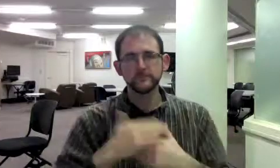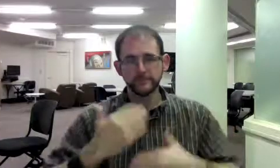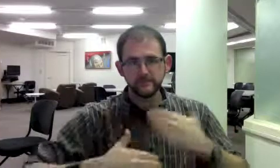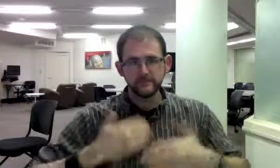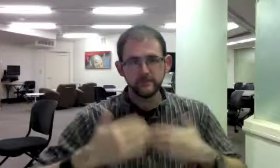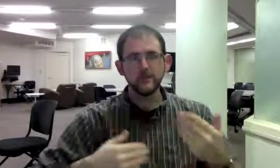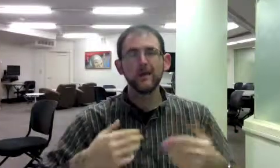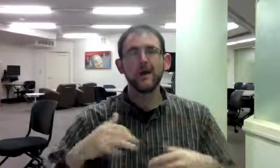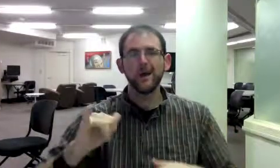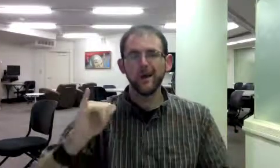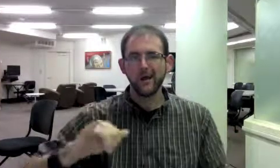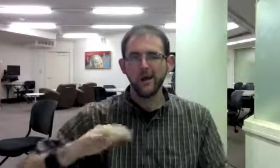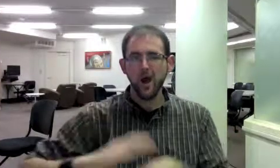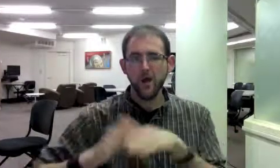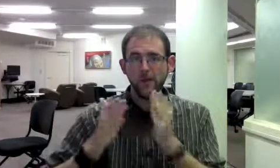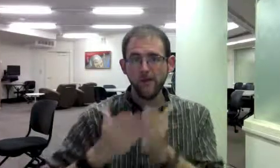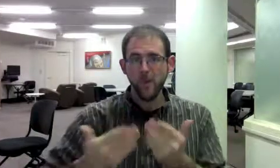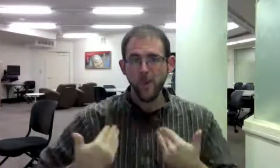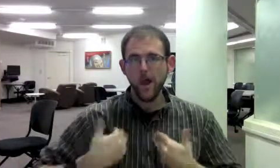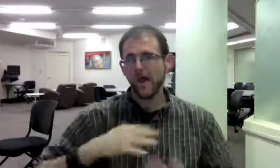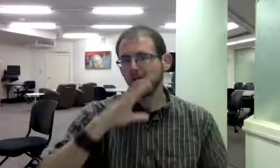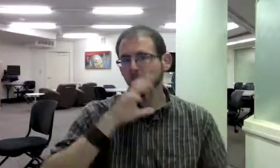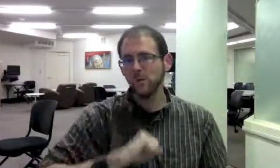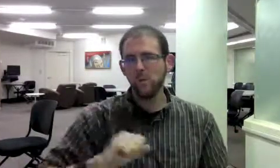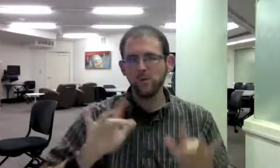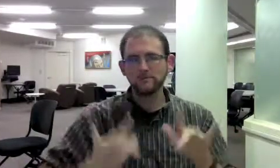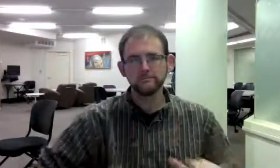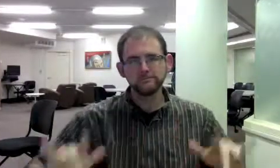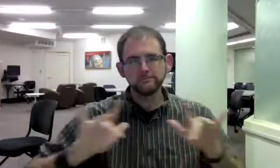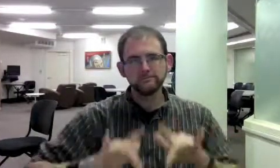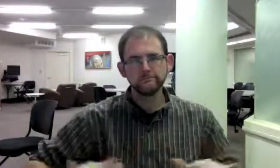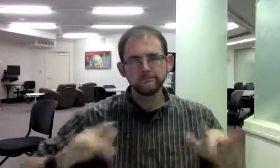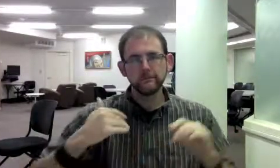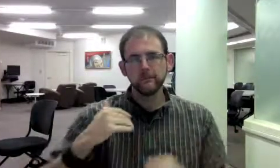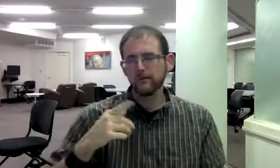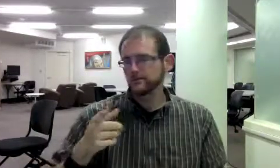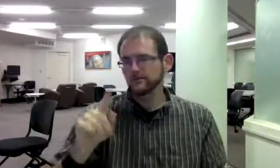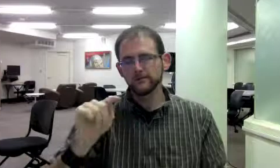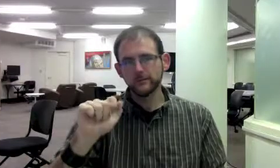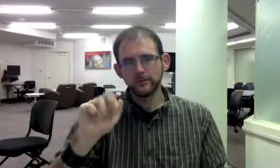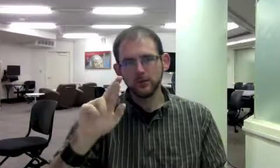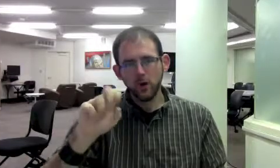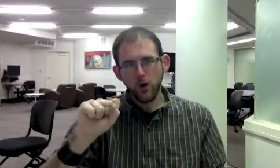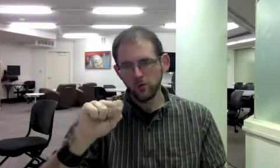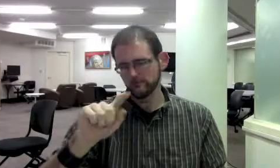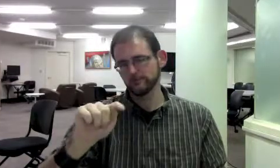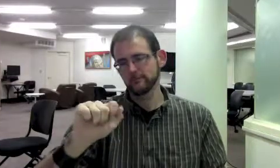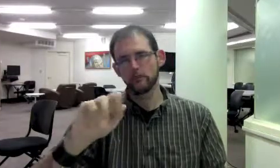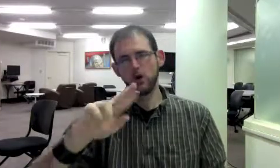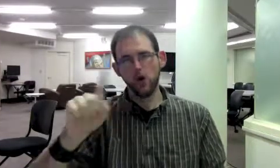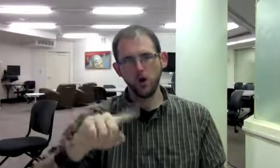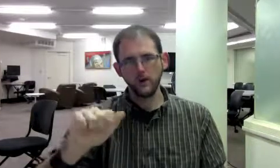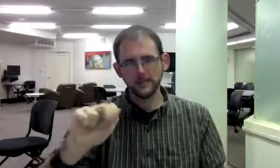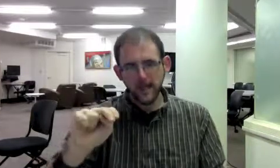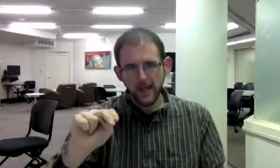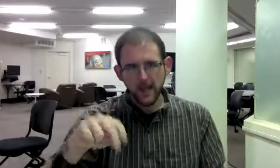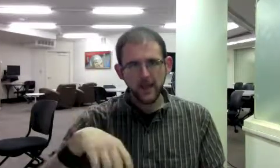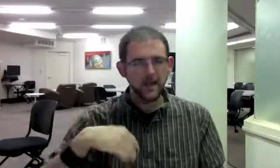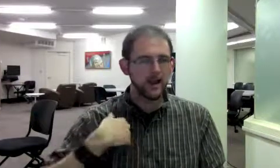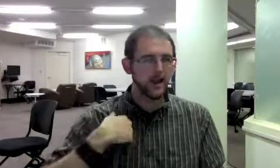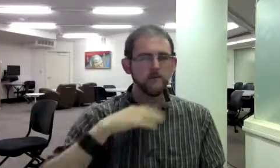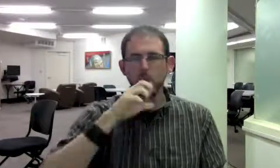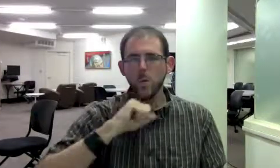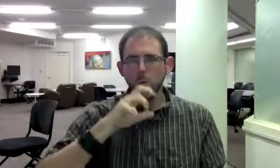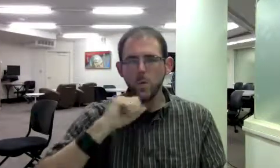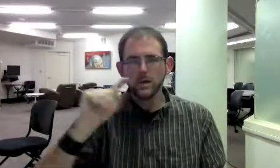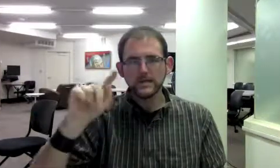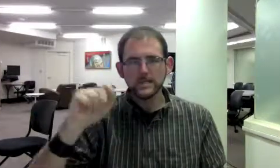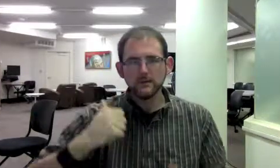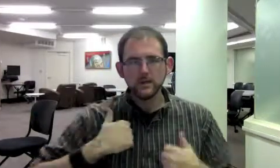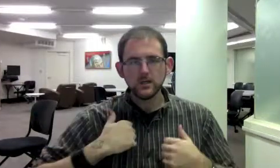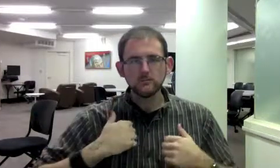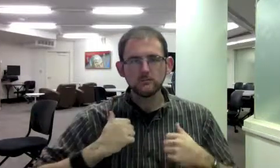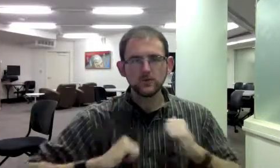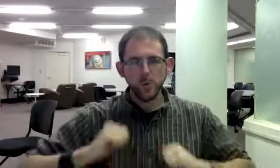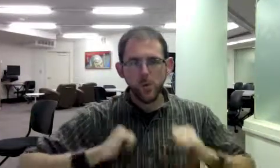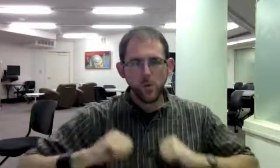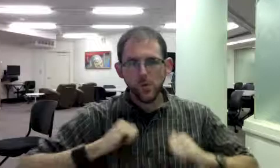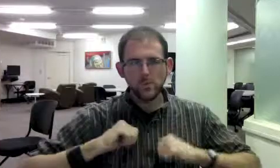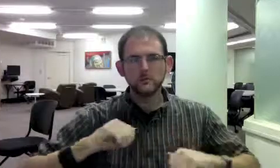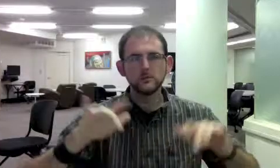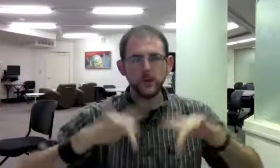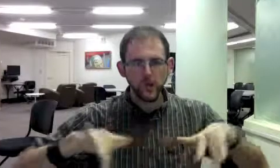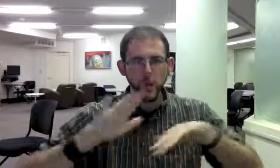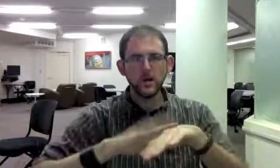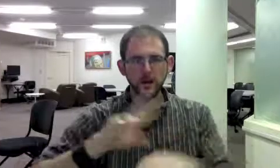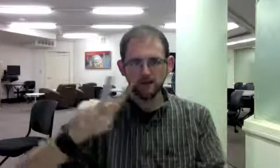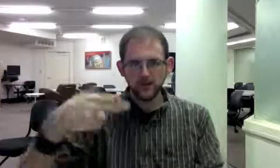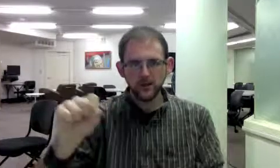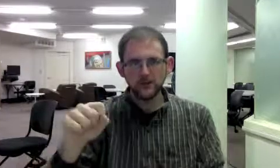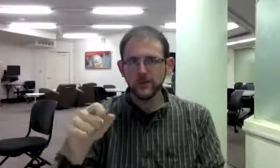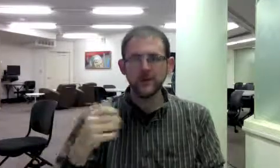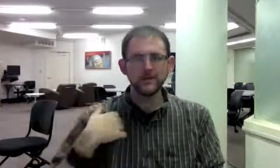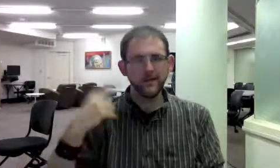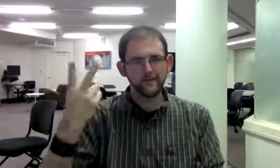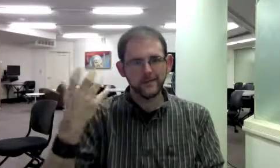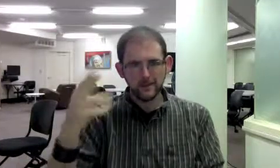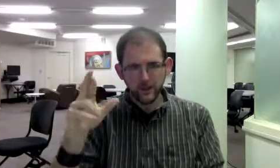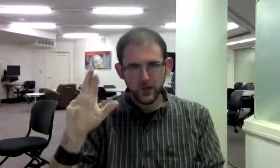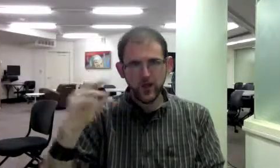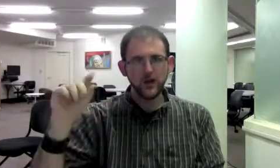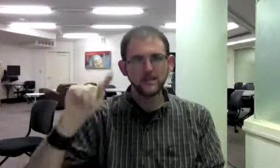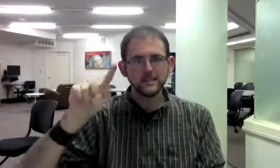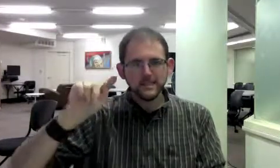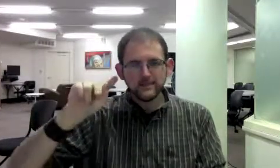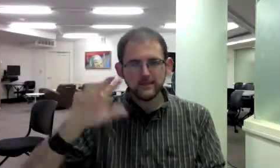It turns out that the ferry has a collection of old videotapes of things like "Tarzan" and other old television shows, plus a TV and VCR.